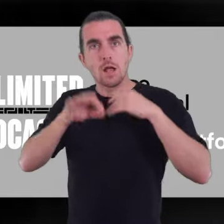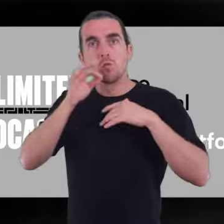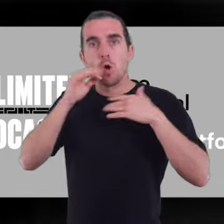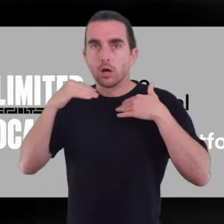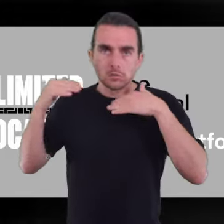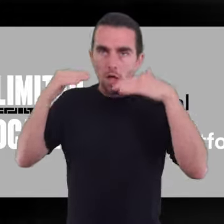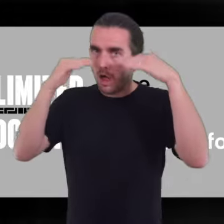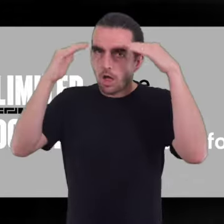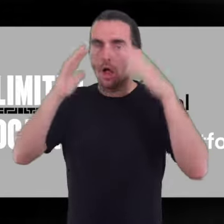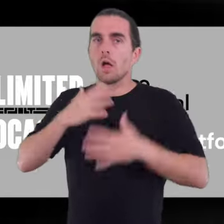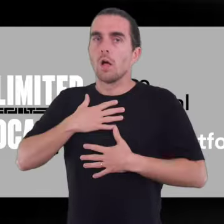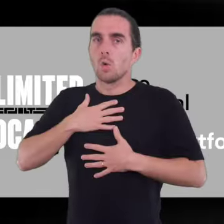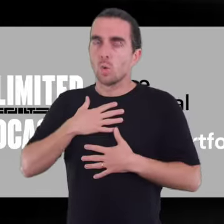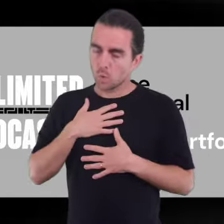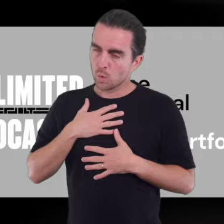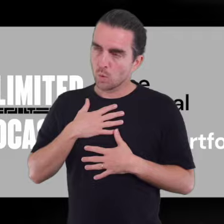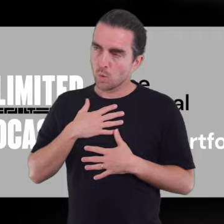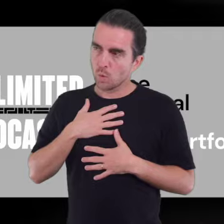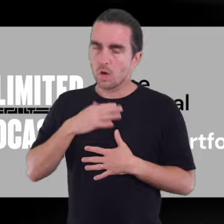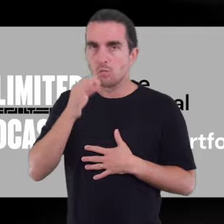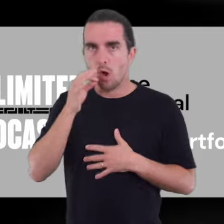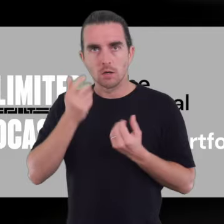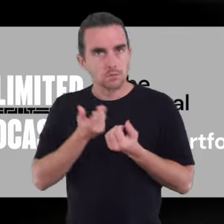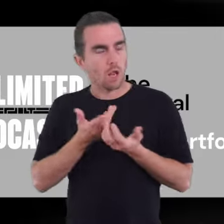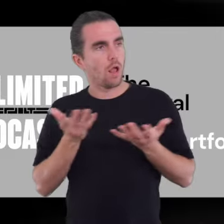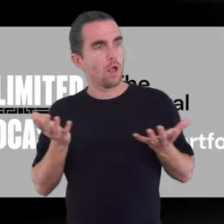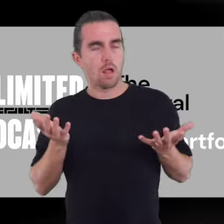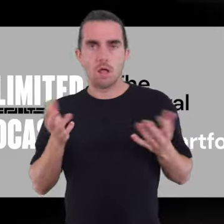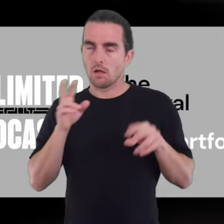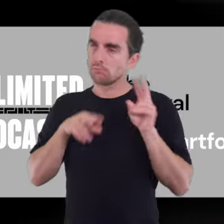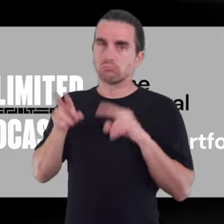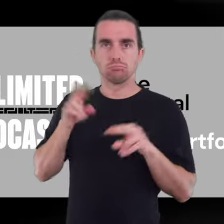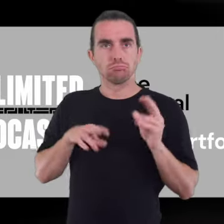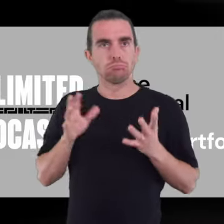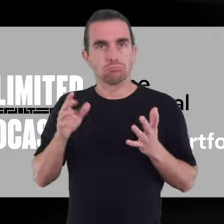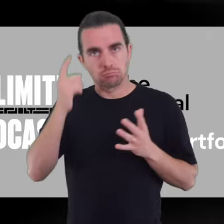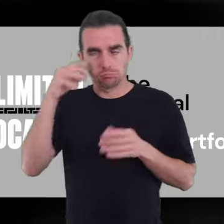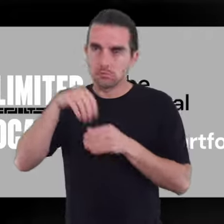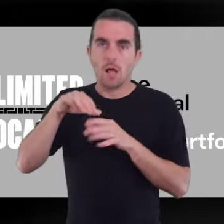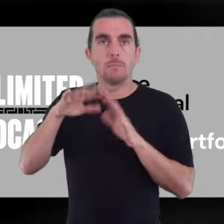to think about the water, that's like within us all the water that's within the planet,